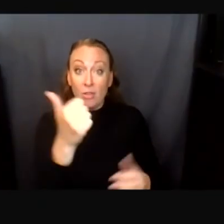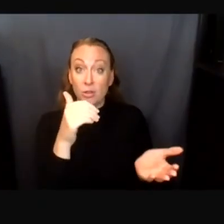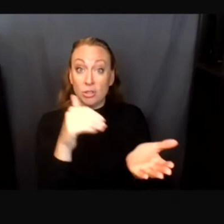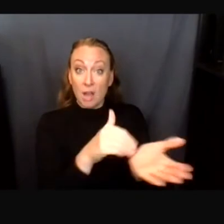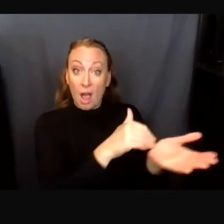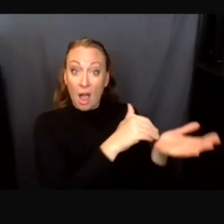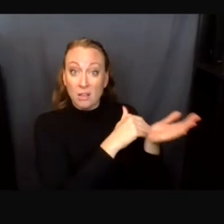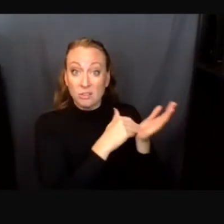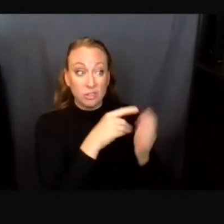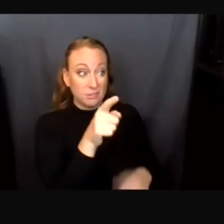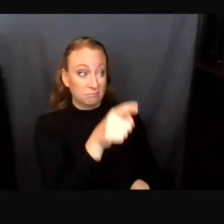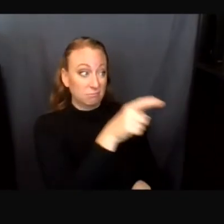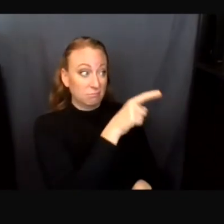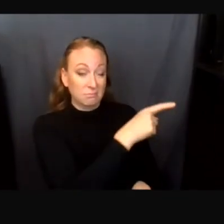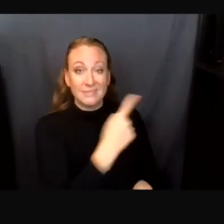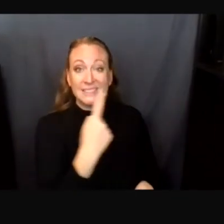said the same thing.